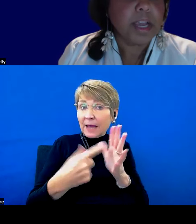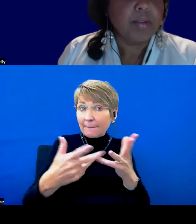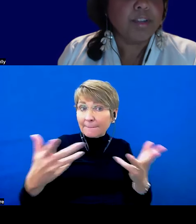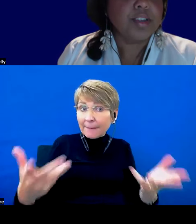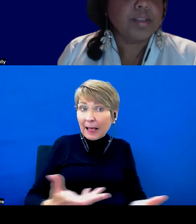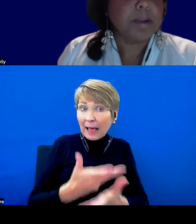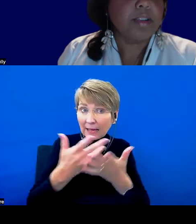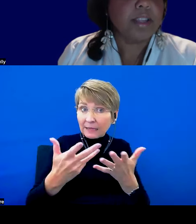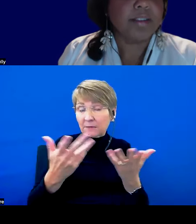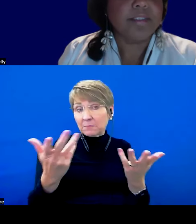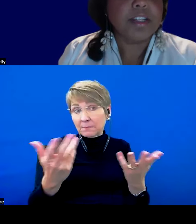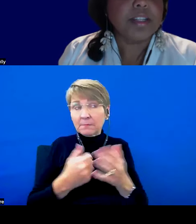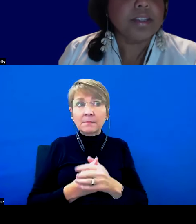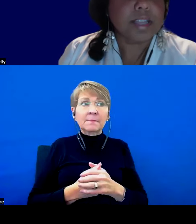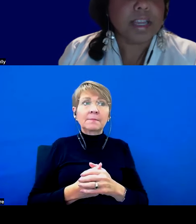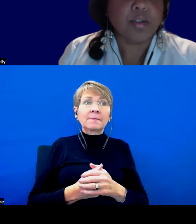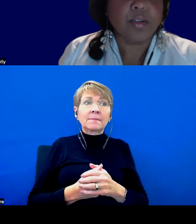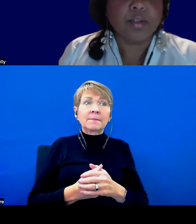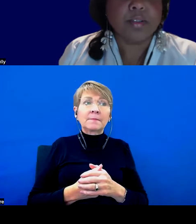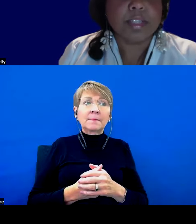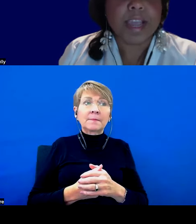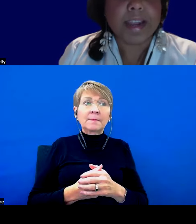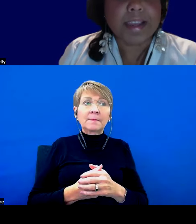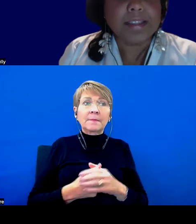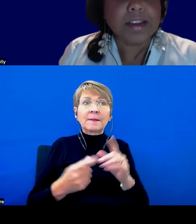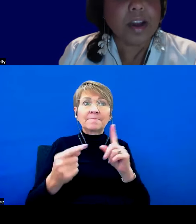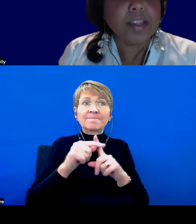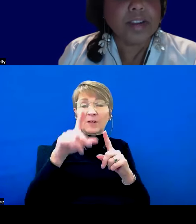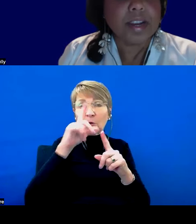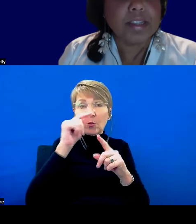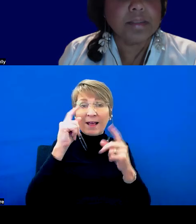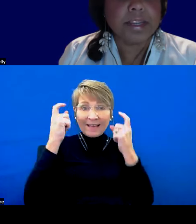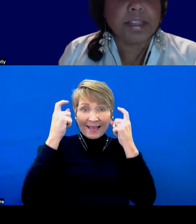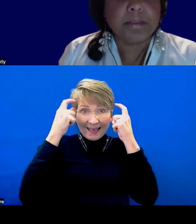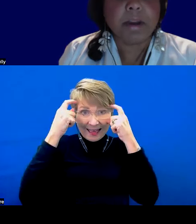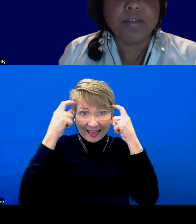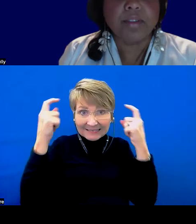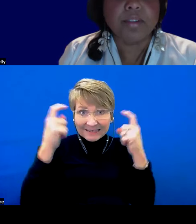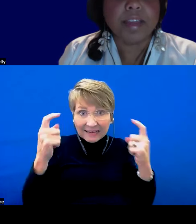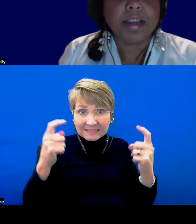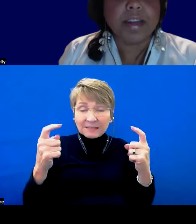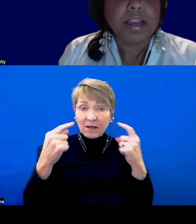Reduced binocular functions can cause headaches and eye strain, so we need to be mindful of that.